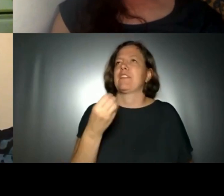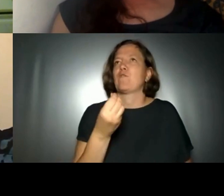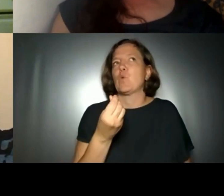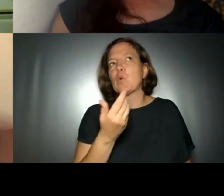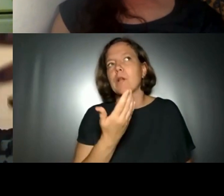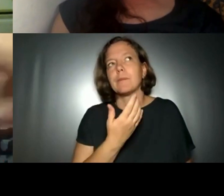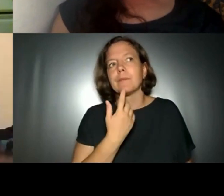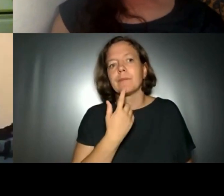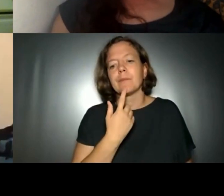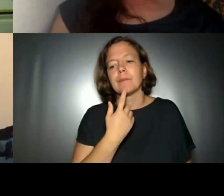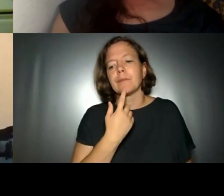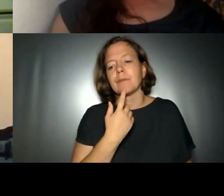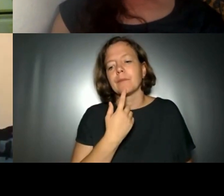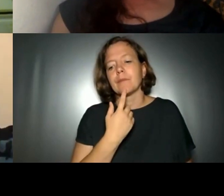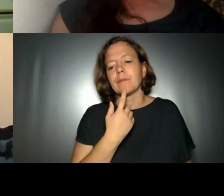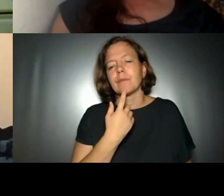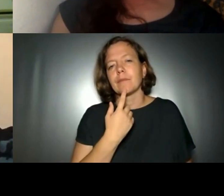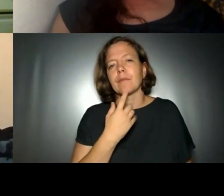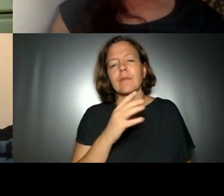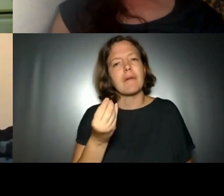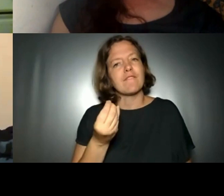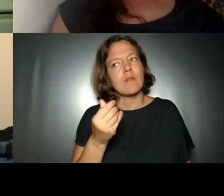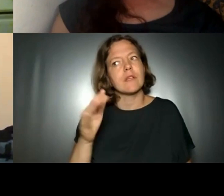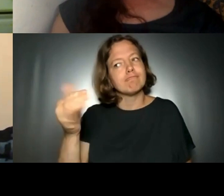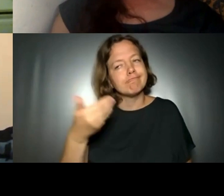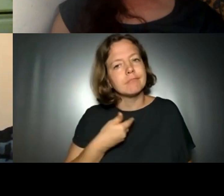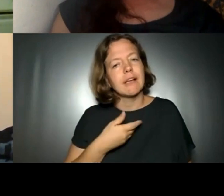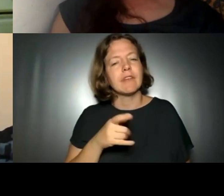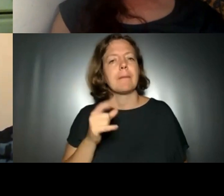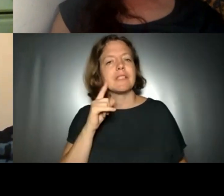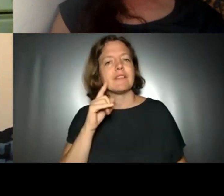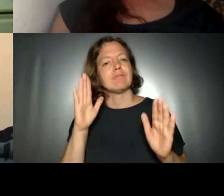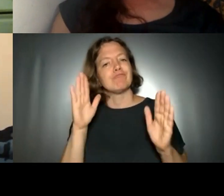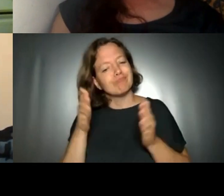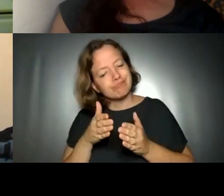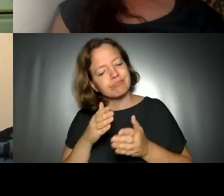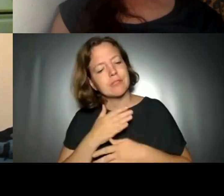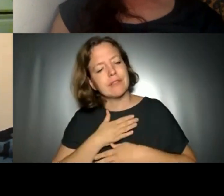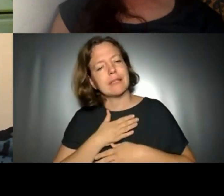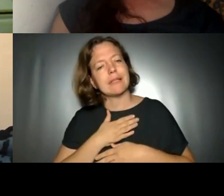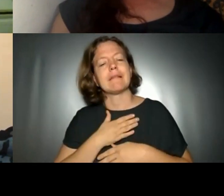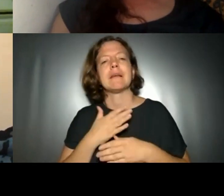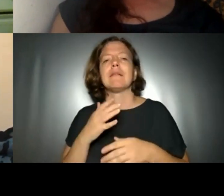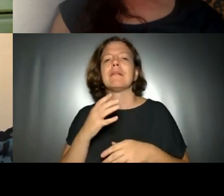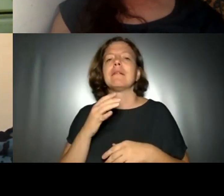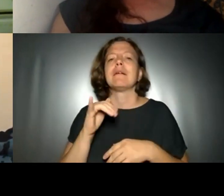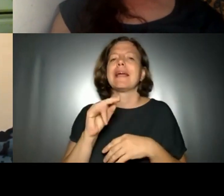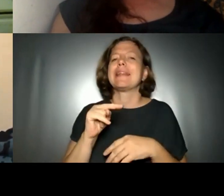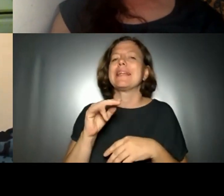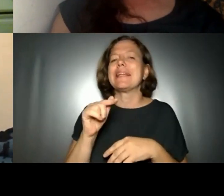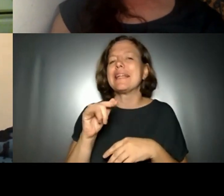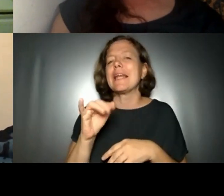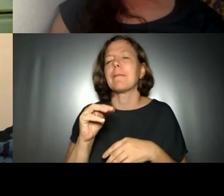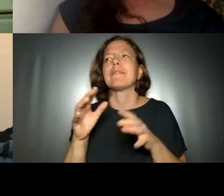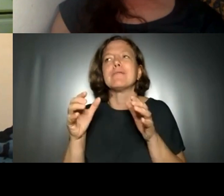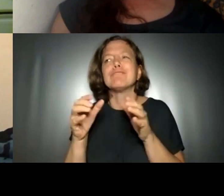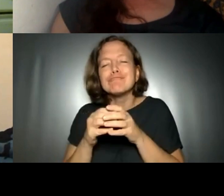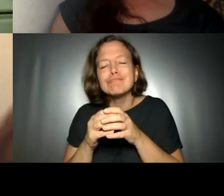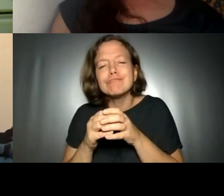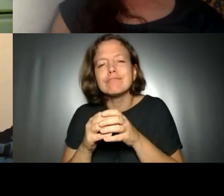I feel like access intimacy comes to mind, where - again - this feeling of like "Okay, I could state my needs without